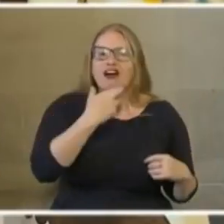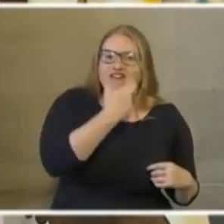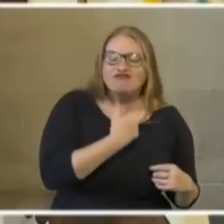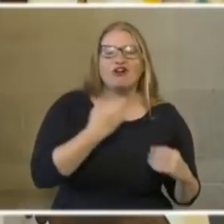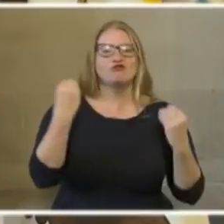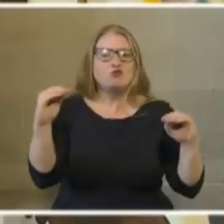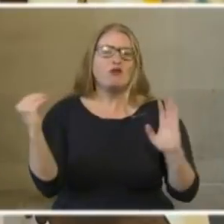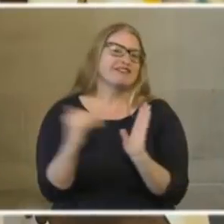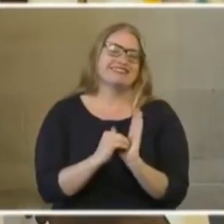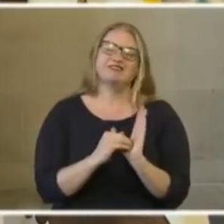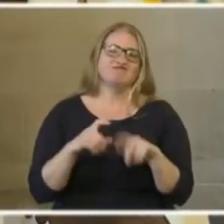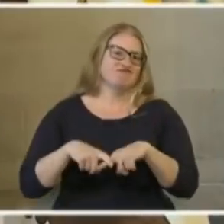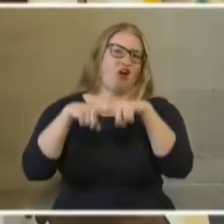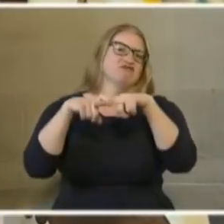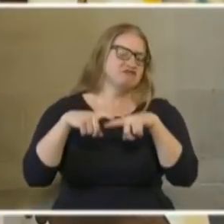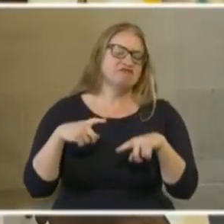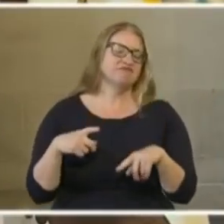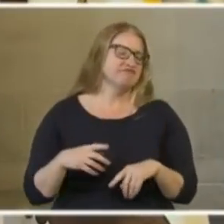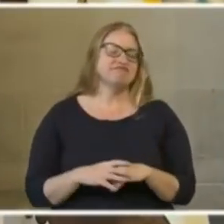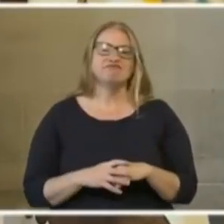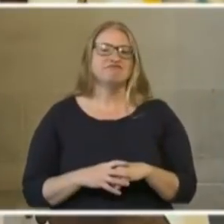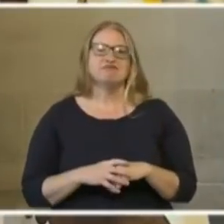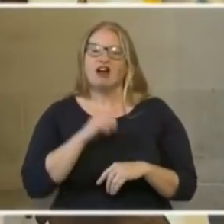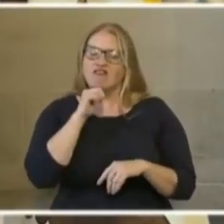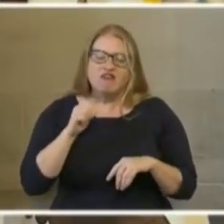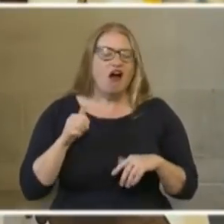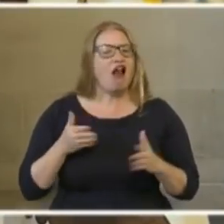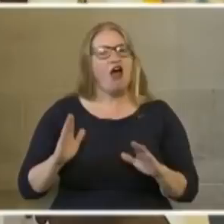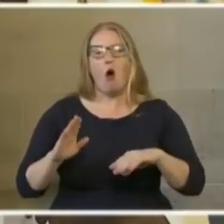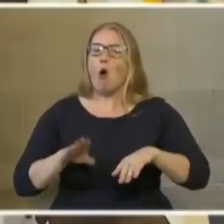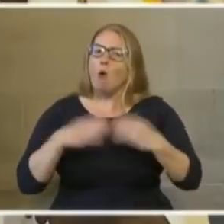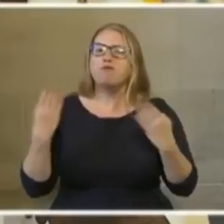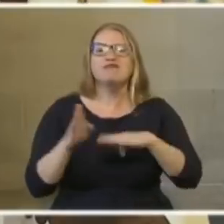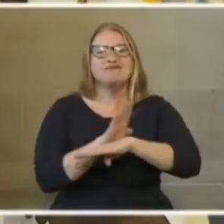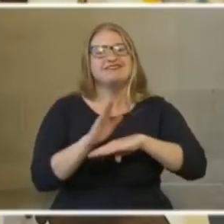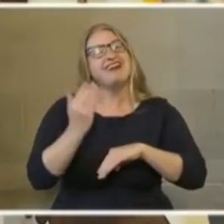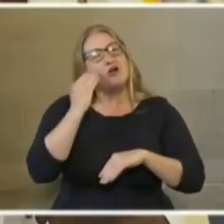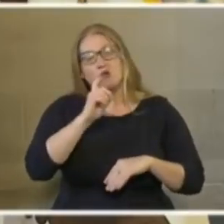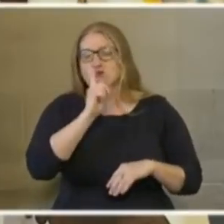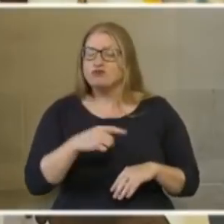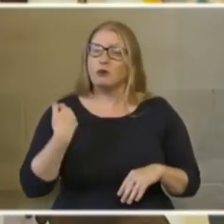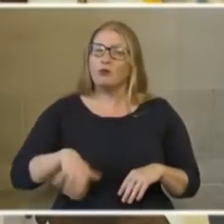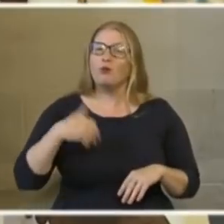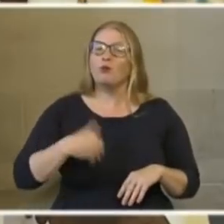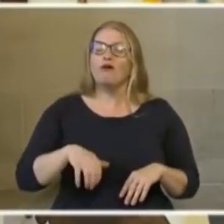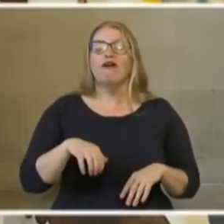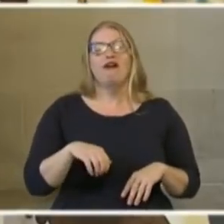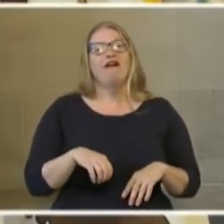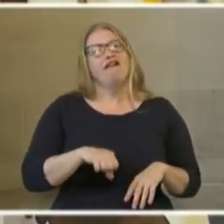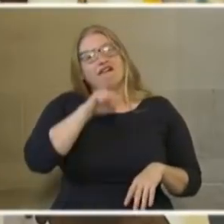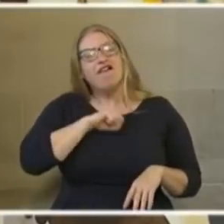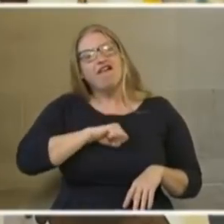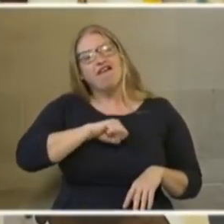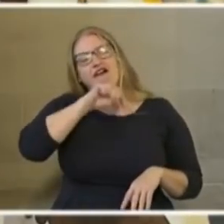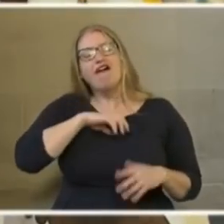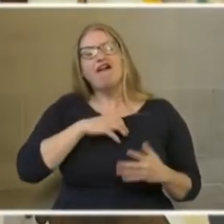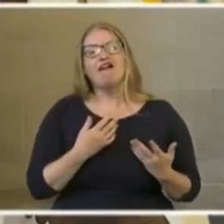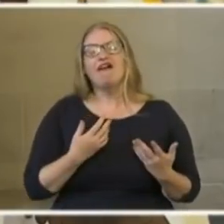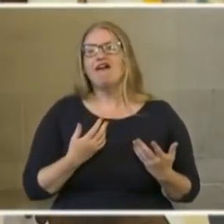TIME. AND AS A RESULT, WE HAD TO PUT A PAUSE ON THE OPENING OF THOSE